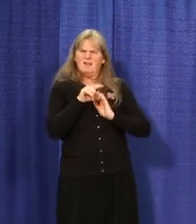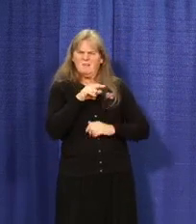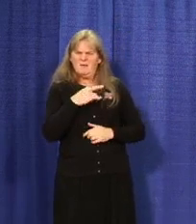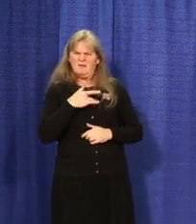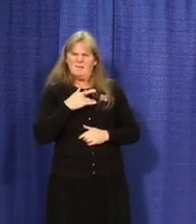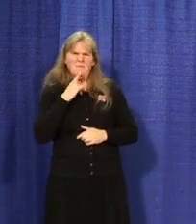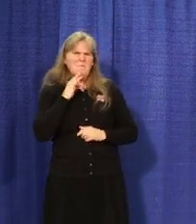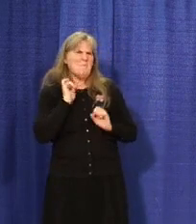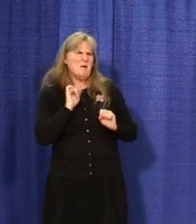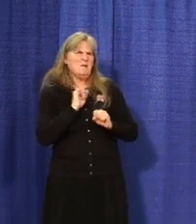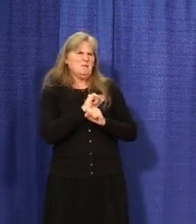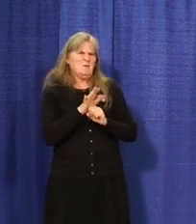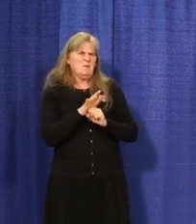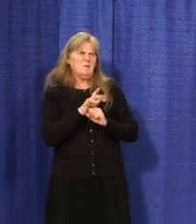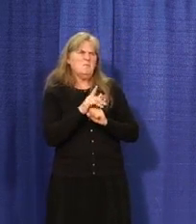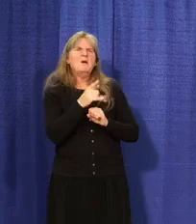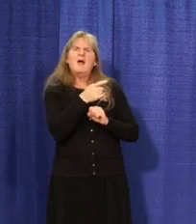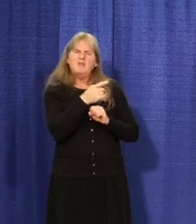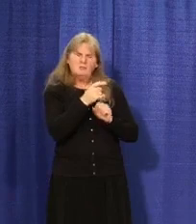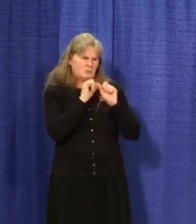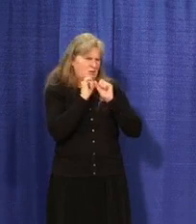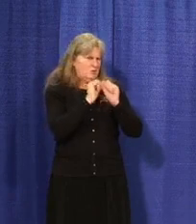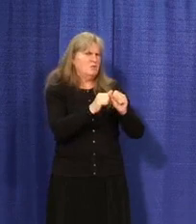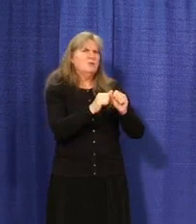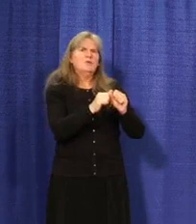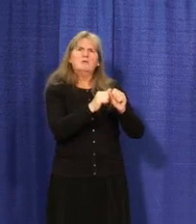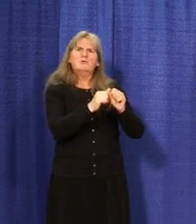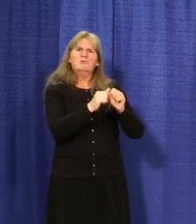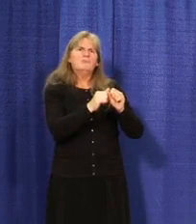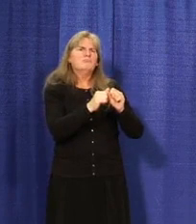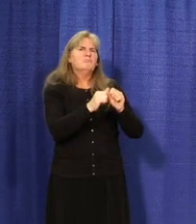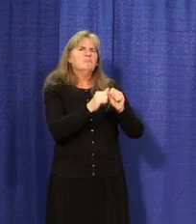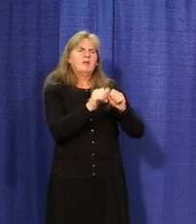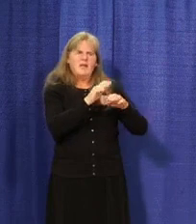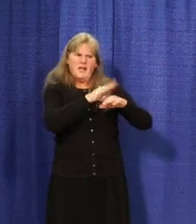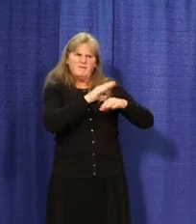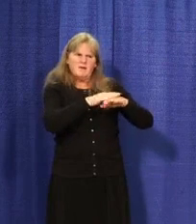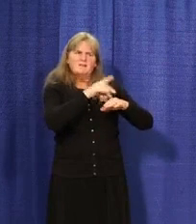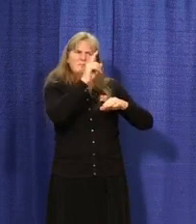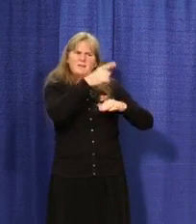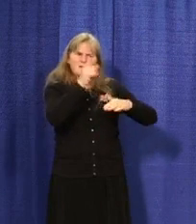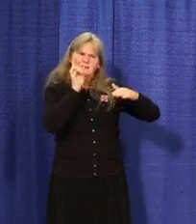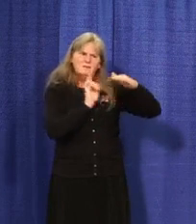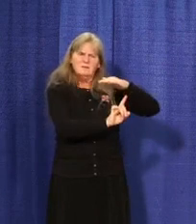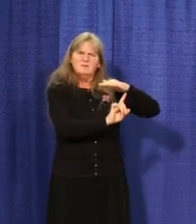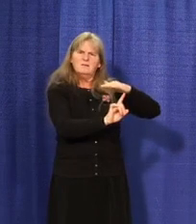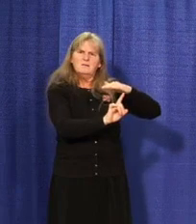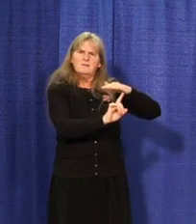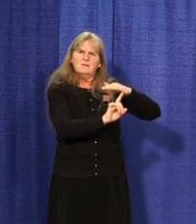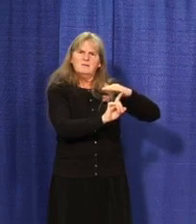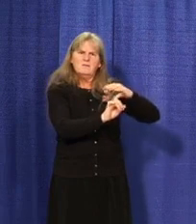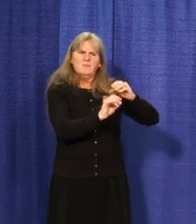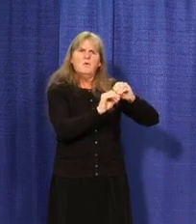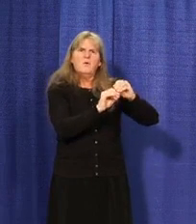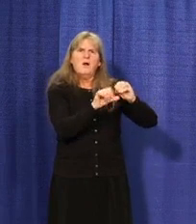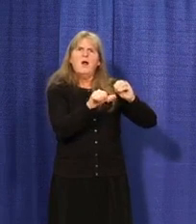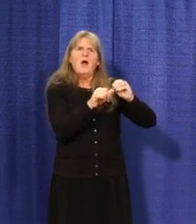but has to continue -- or is advised to stay in isolation for